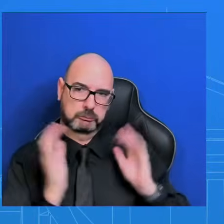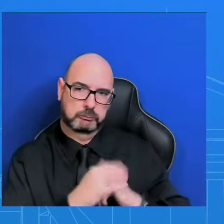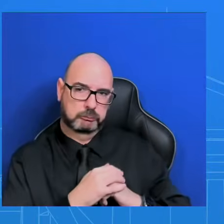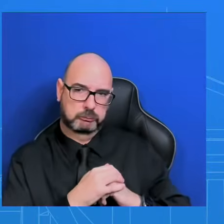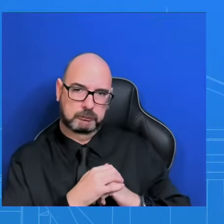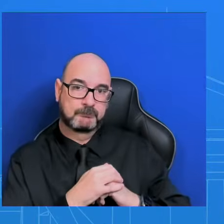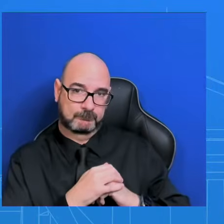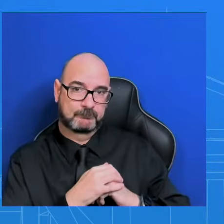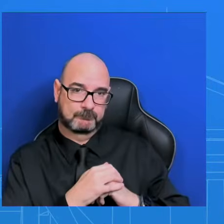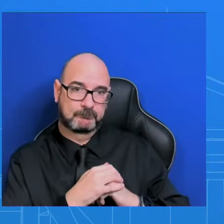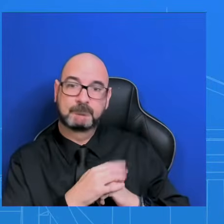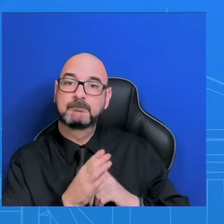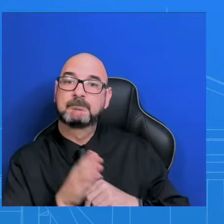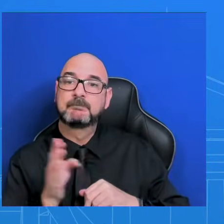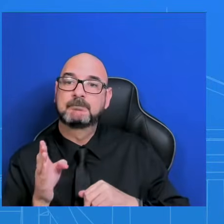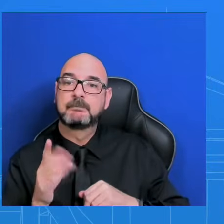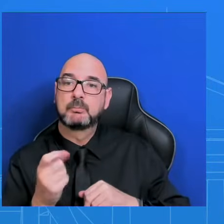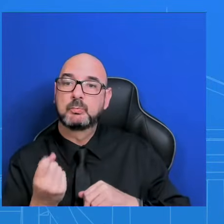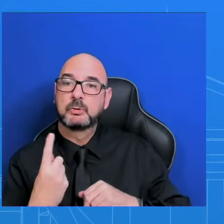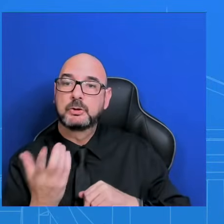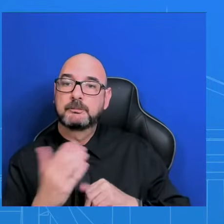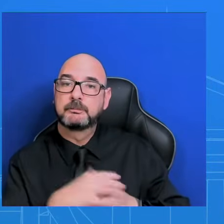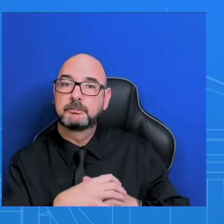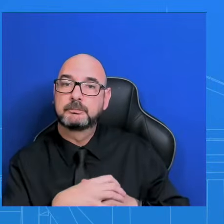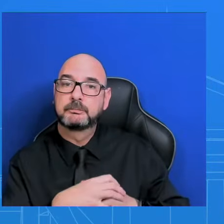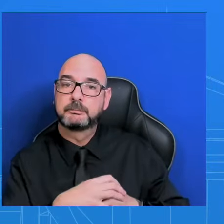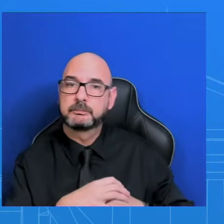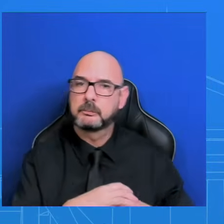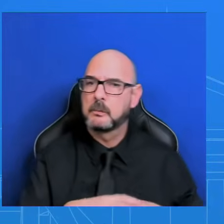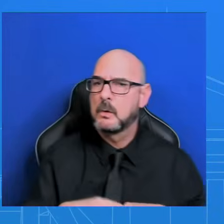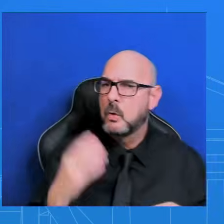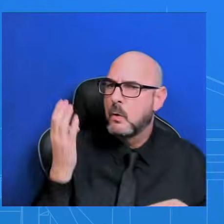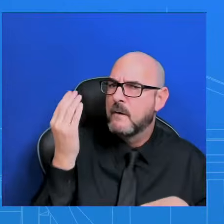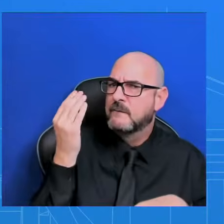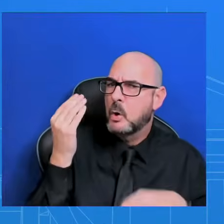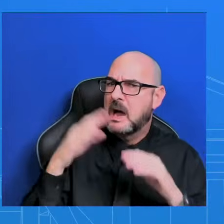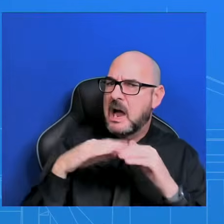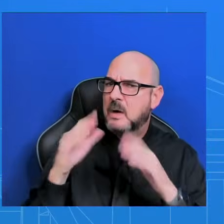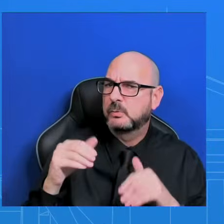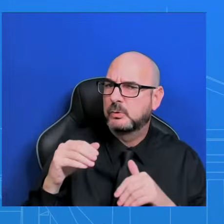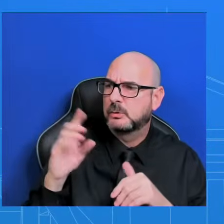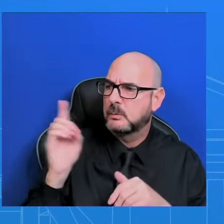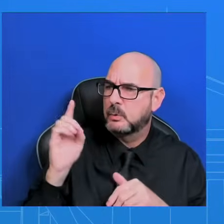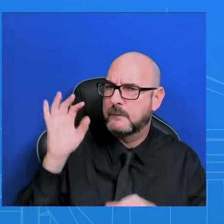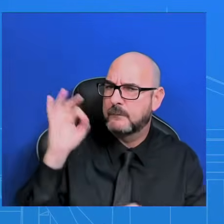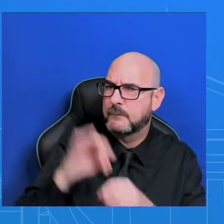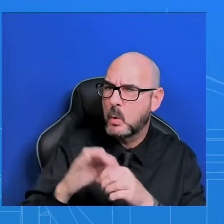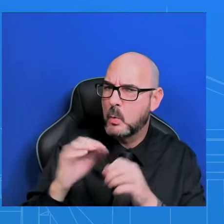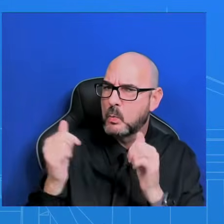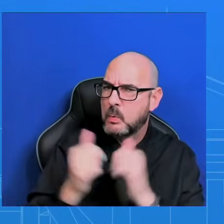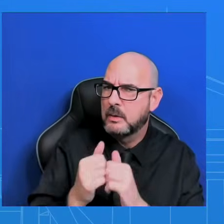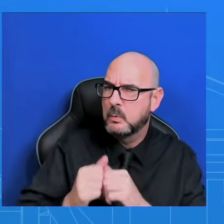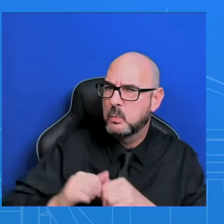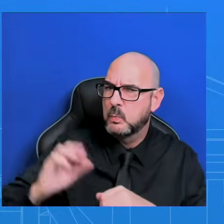to the 14 House Democrats who voted with Republicans the other day to denounce the, quote,